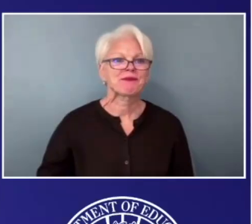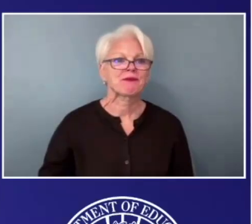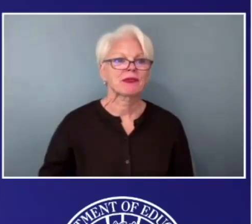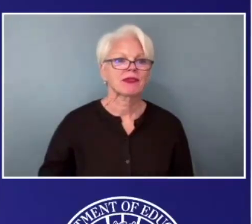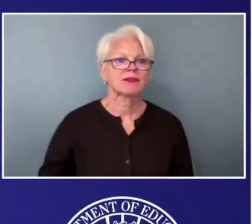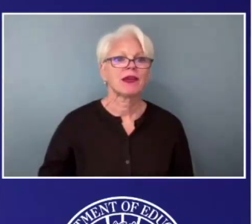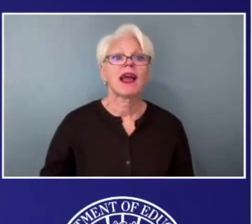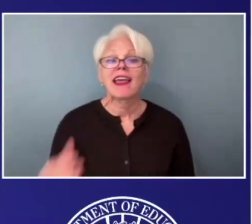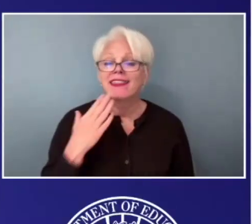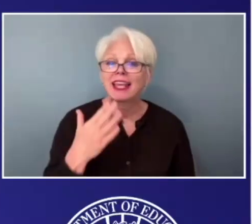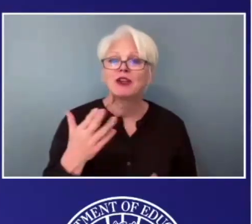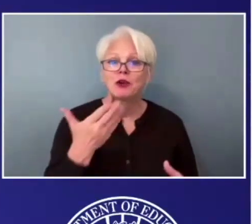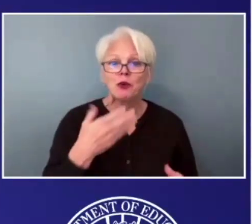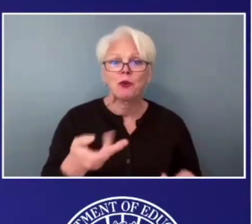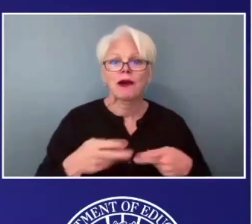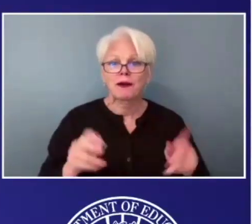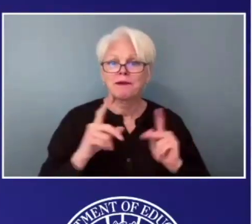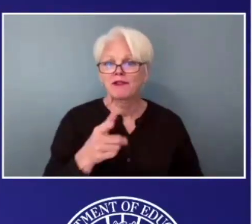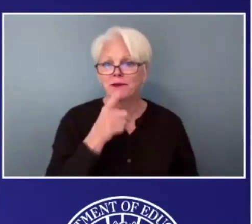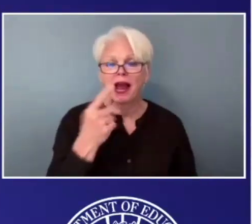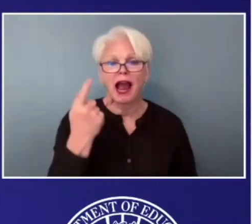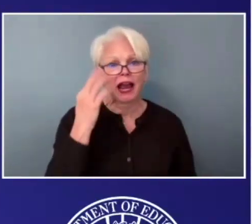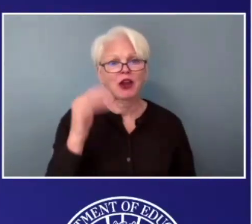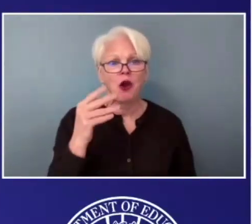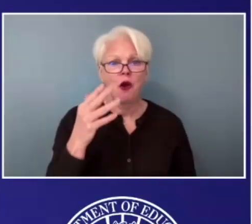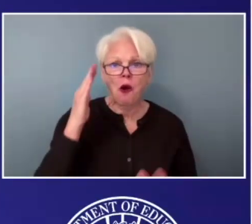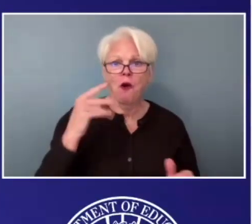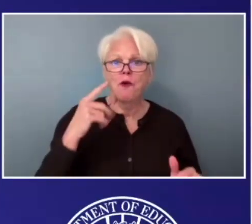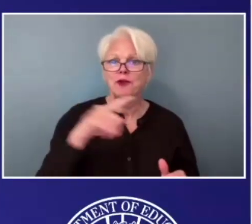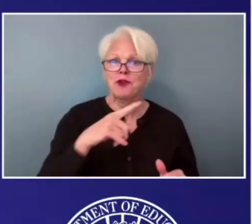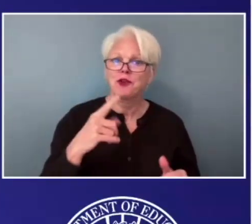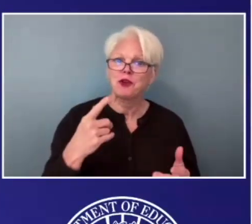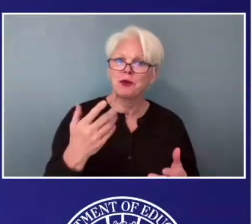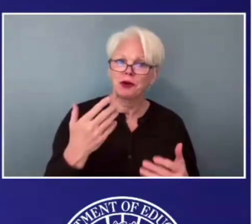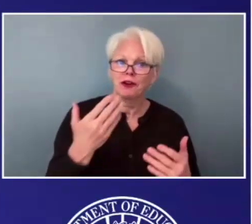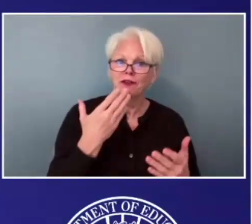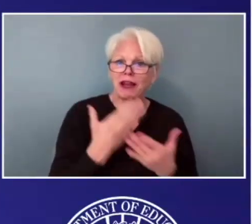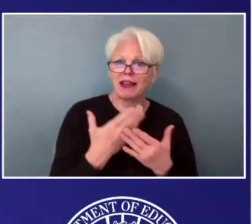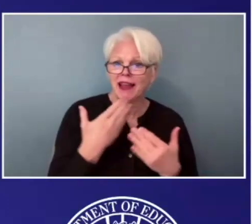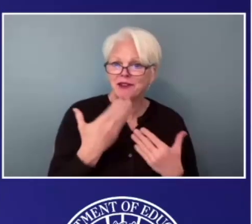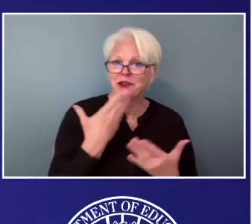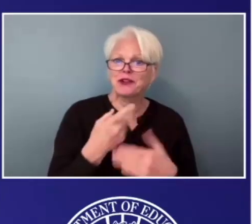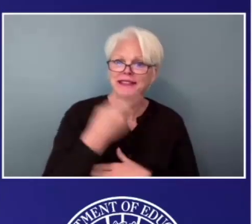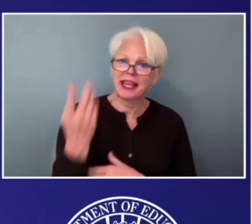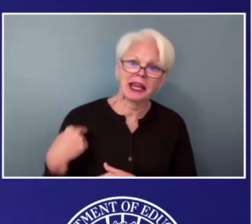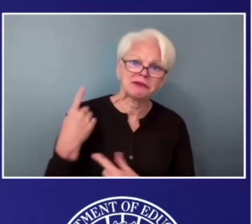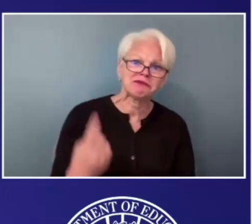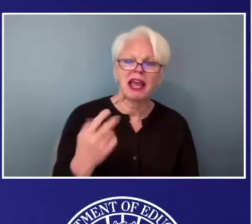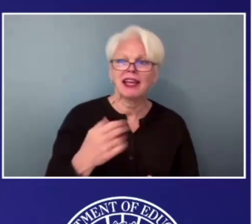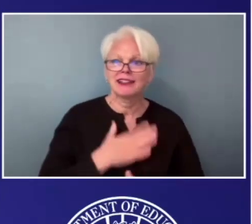Thank you. Welcome back from lunch. I hope you all are having, having a good day and had a nice lunch break. We are going to turn this over to